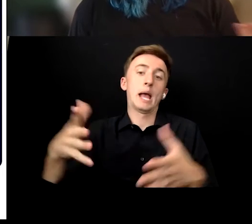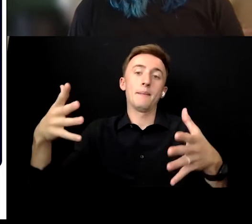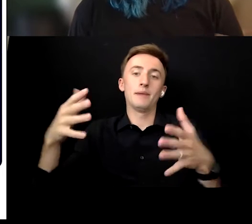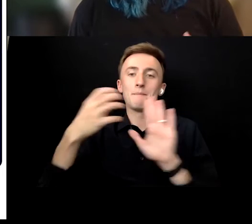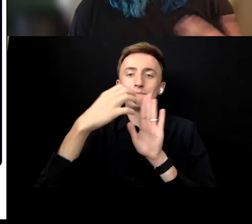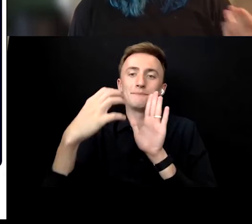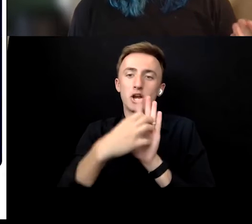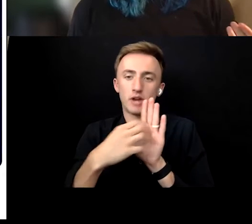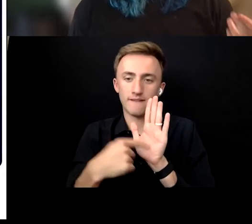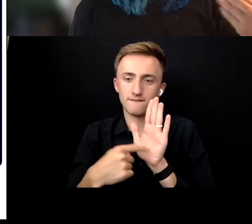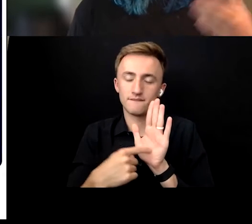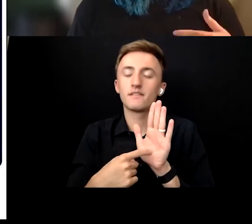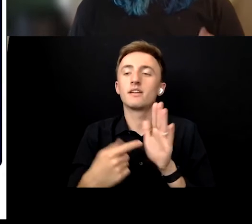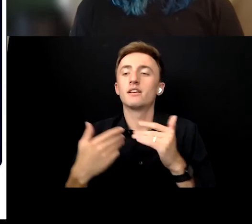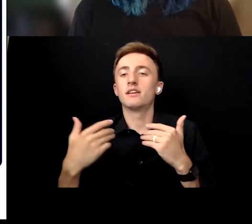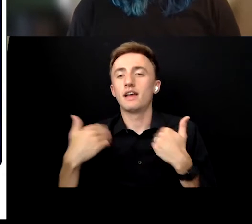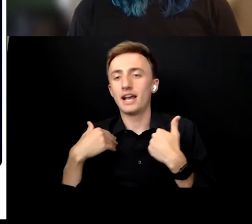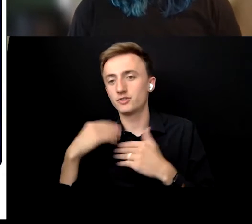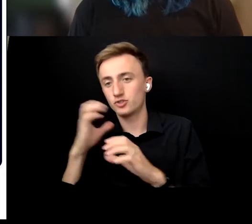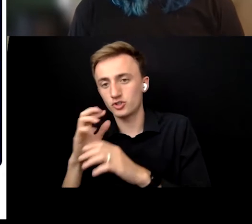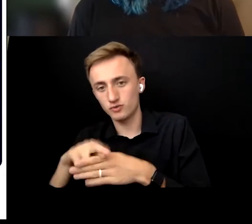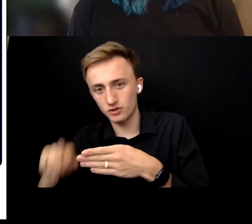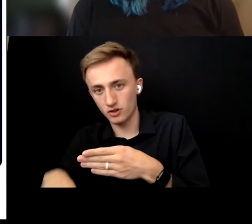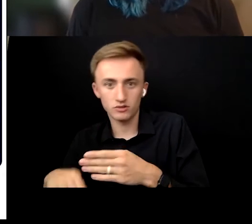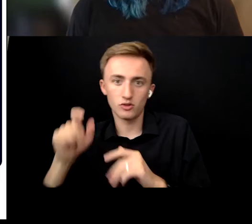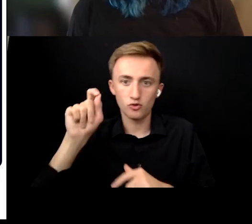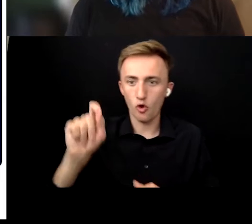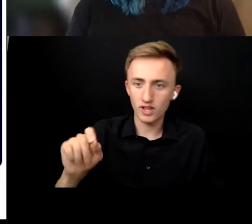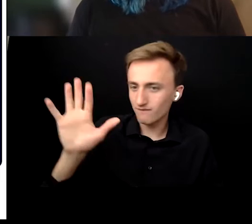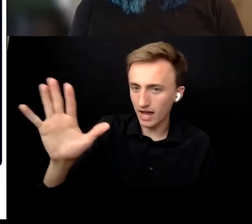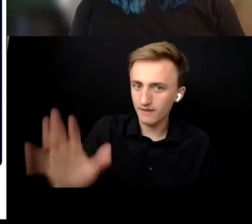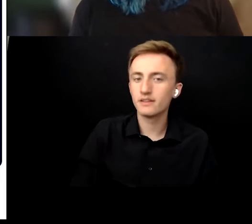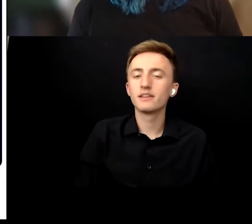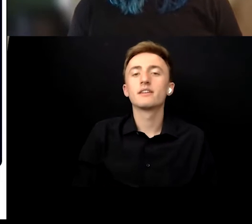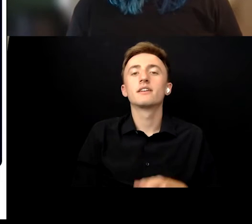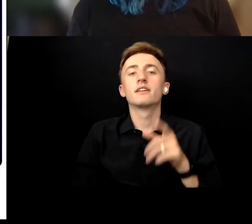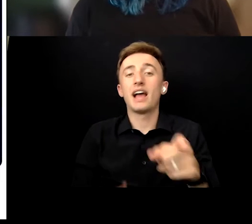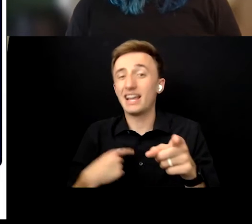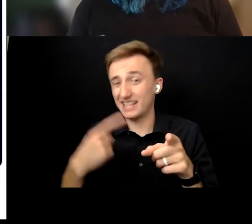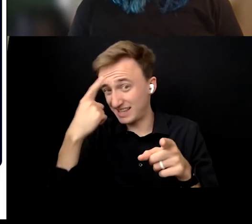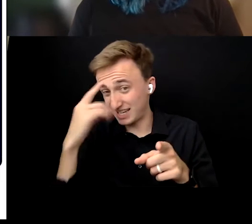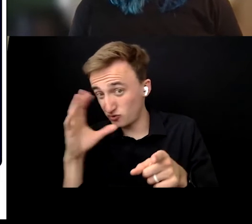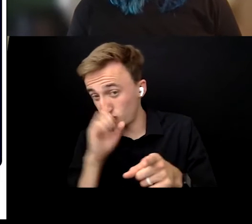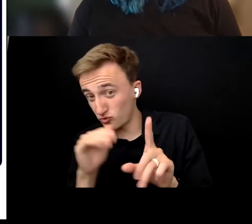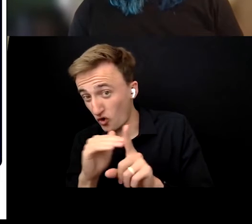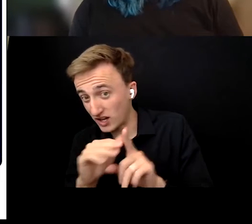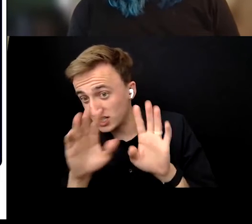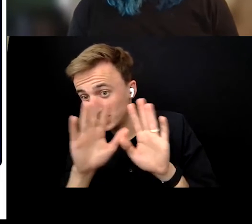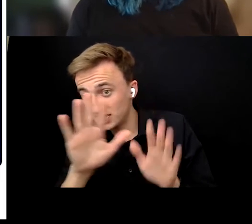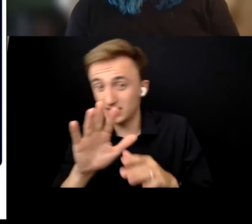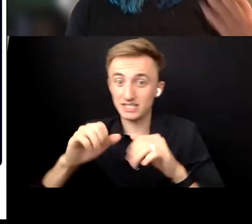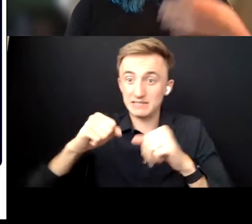search results: 5. I would assume this is a notification space after I search for something,